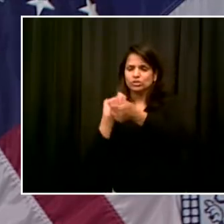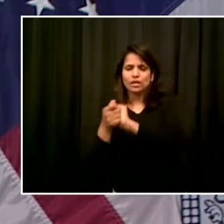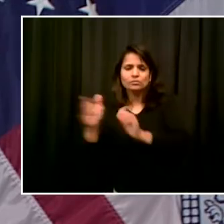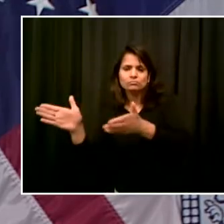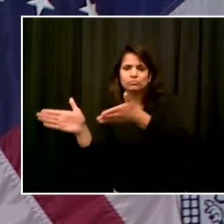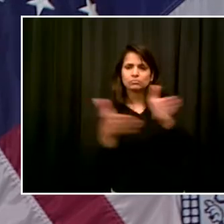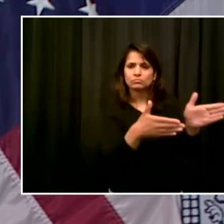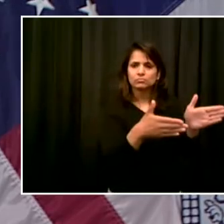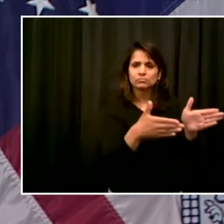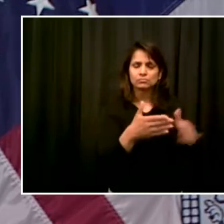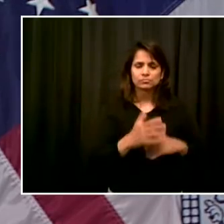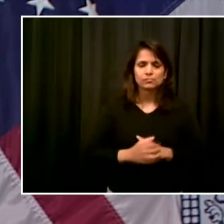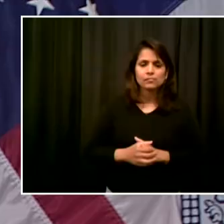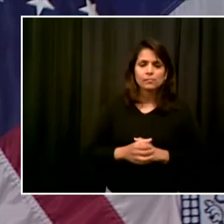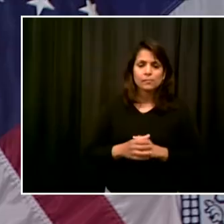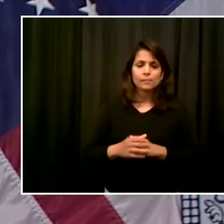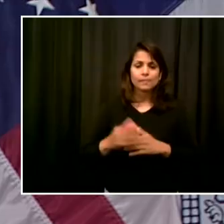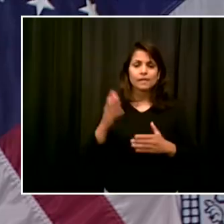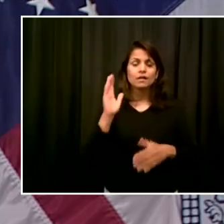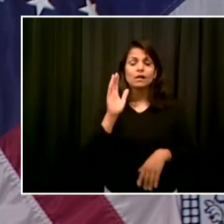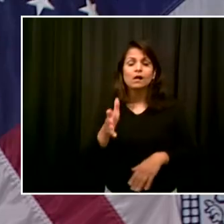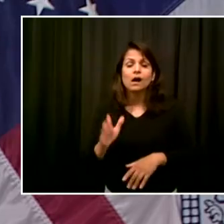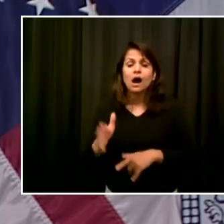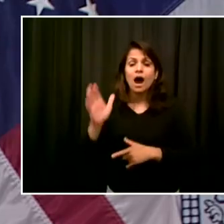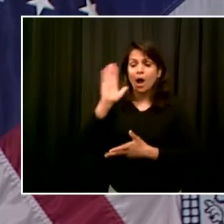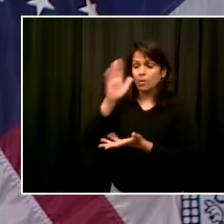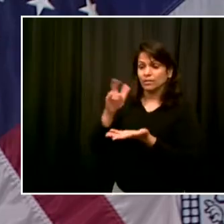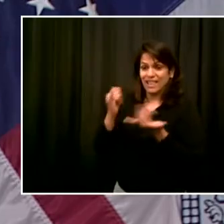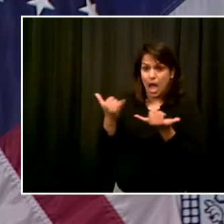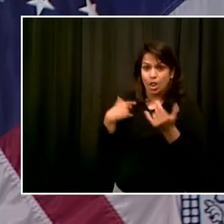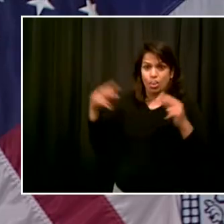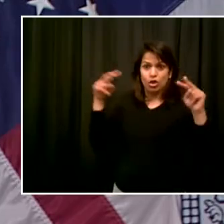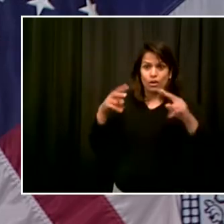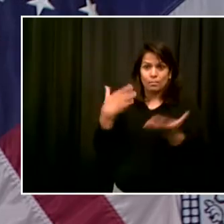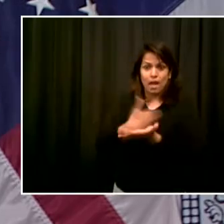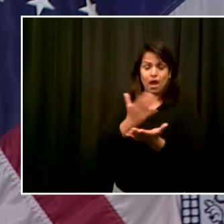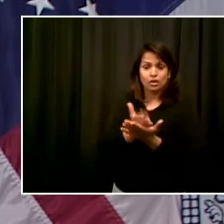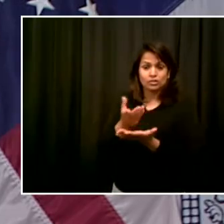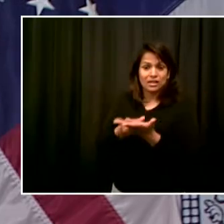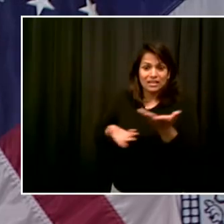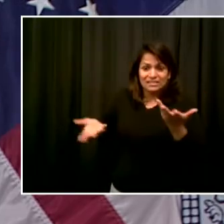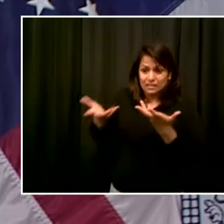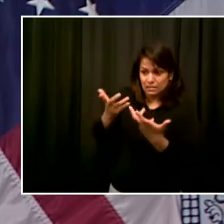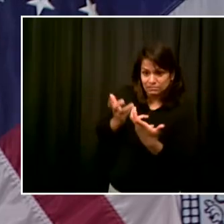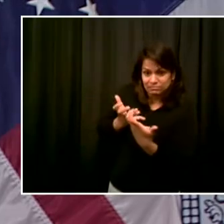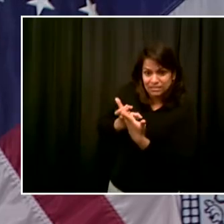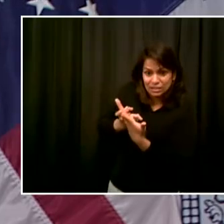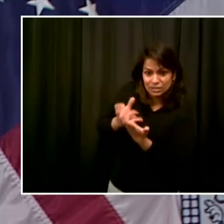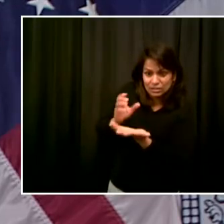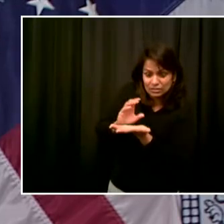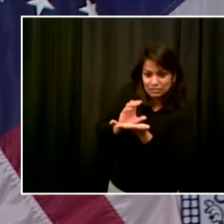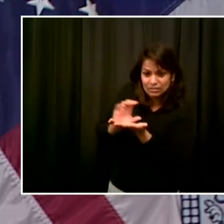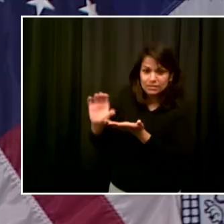EKEPIG NKIDS SAFE IN SCHOOL. SO, WE PUT TOGETHER A PACKAGE THAT RESPONDE DTO THE